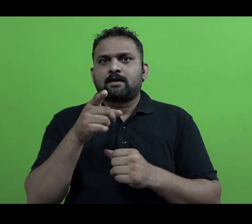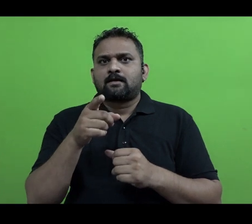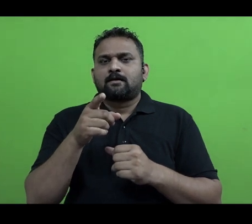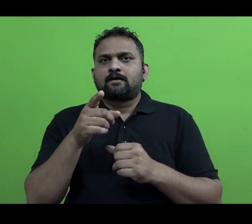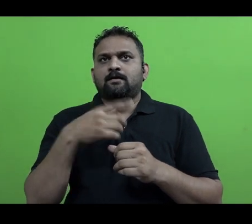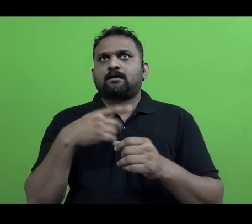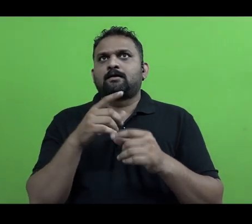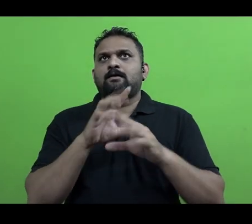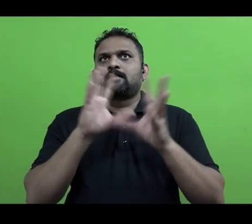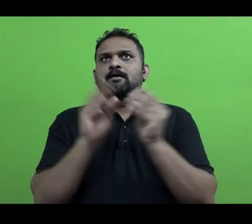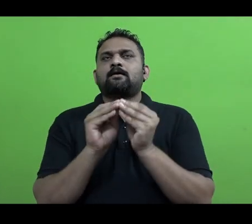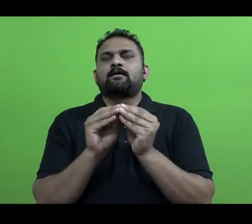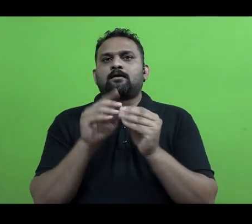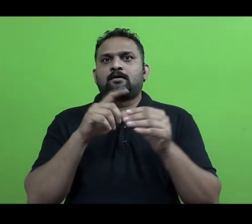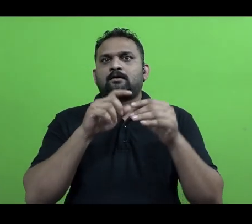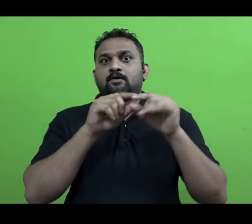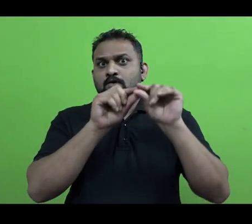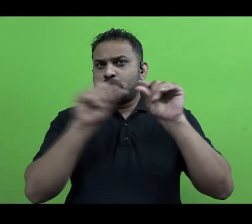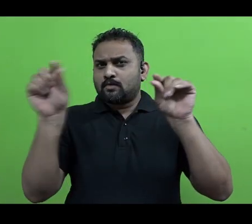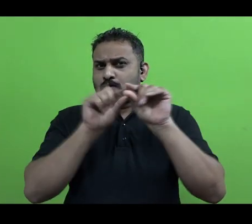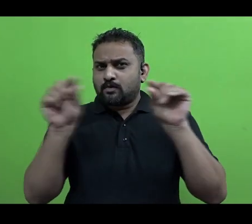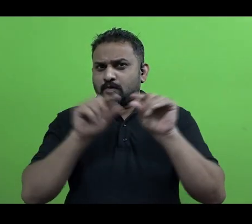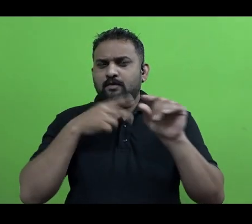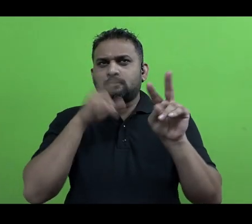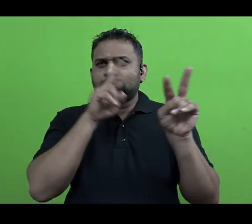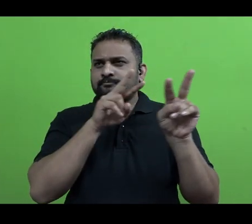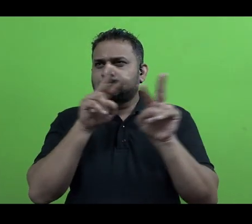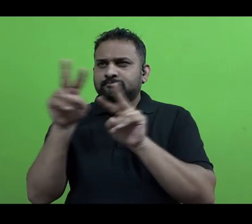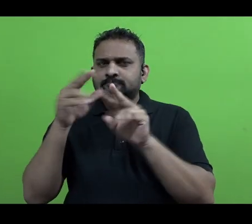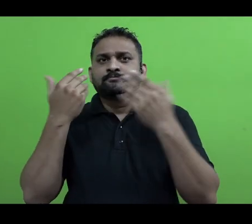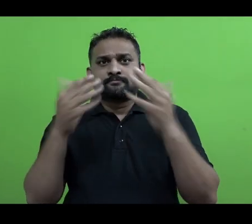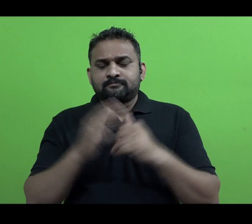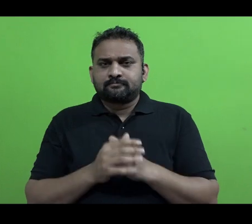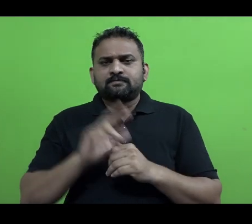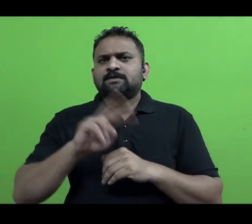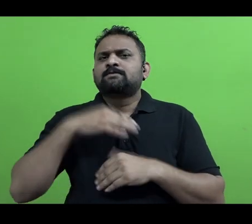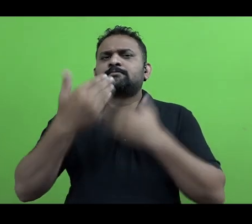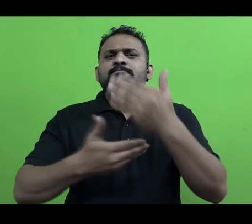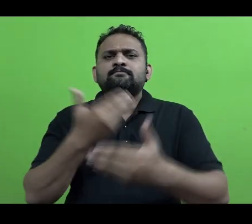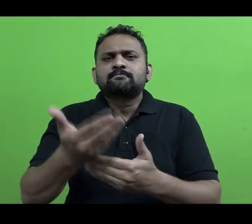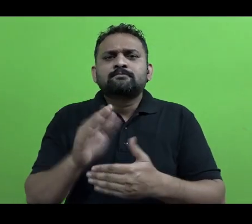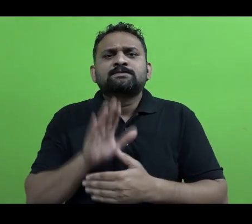So there's the sum for us. We've read the word problem. Now let's see what is the next step.